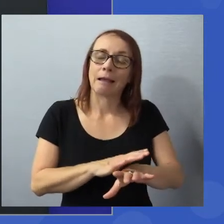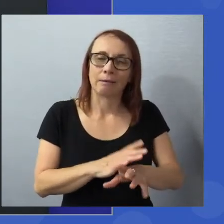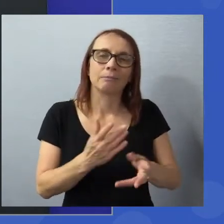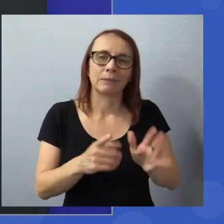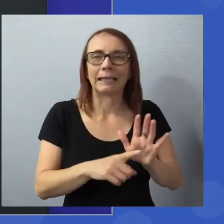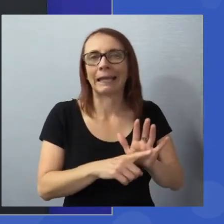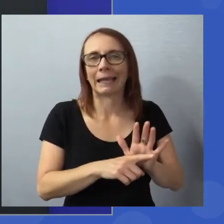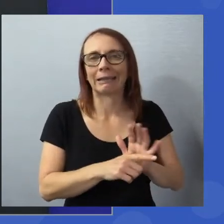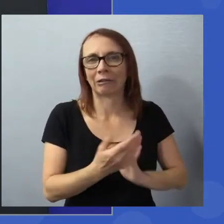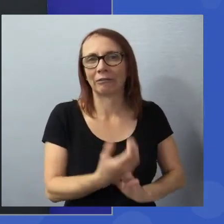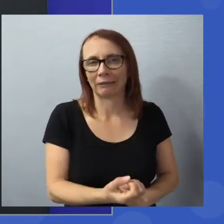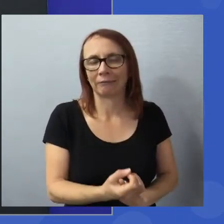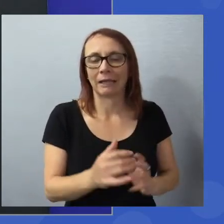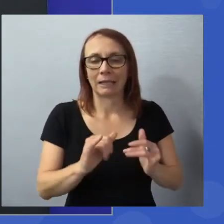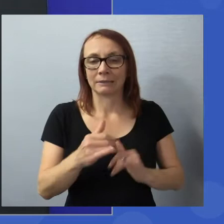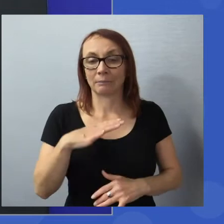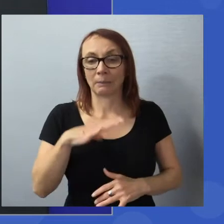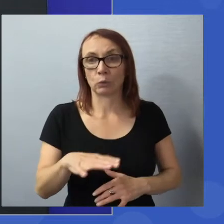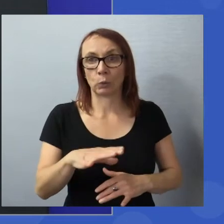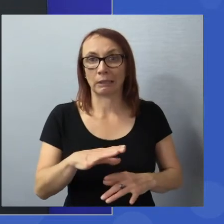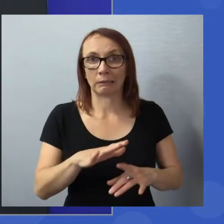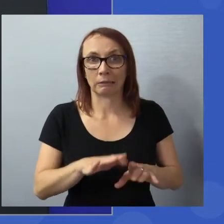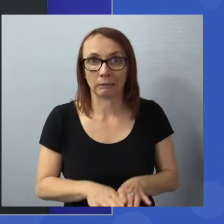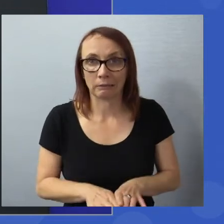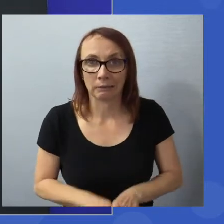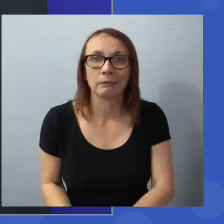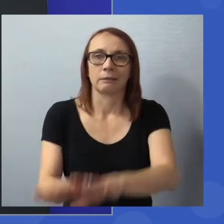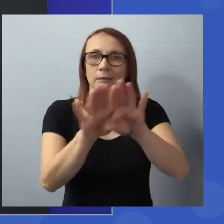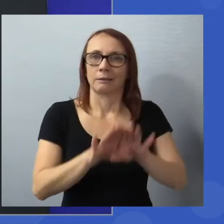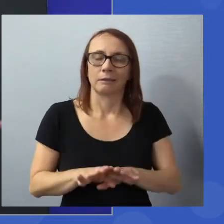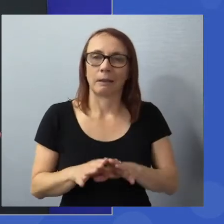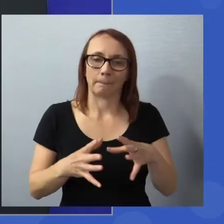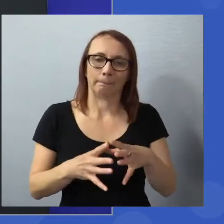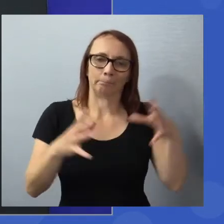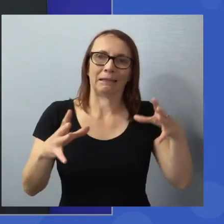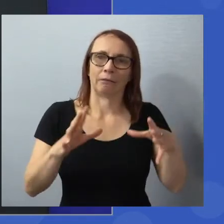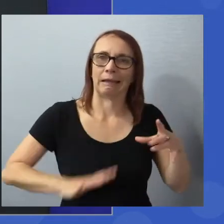doing that sometimes we need coordinated action across a wider area in order to